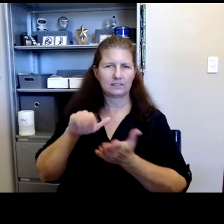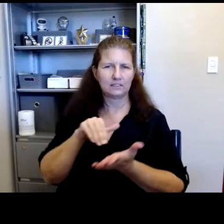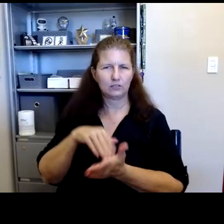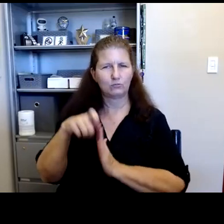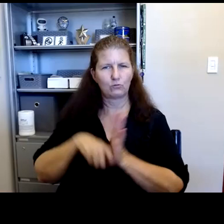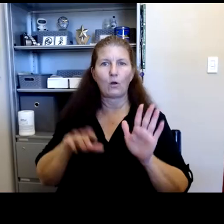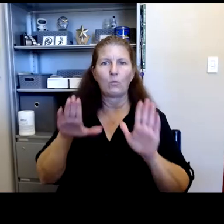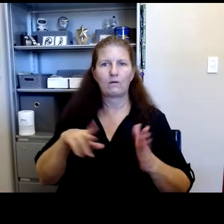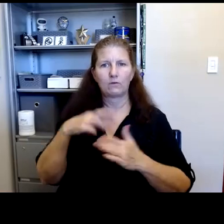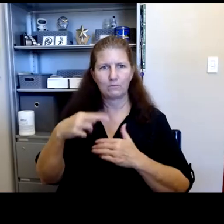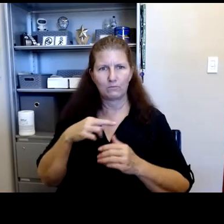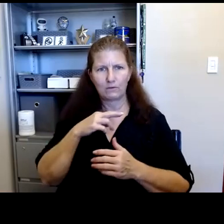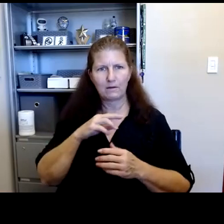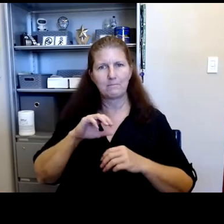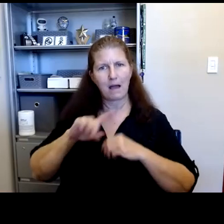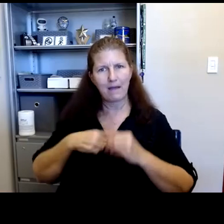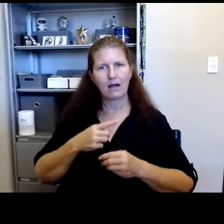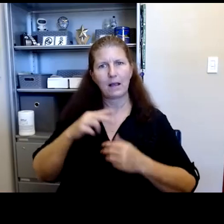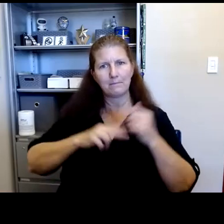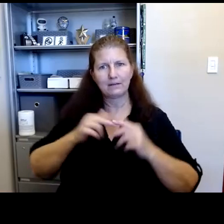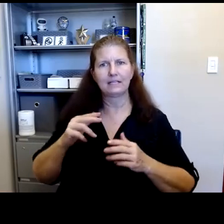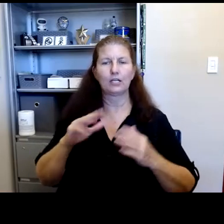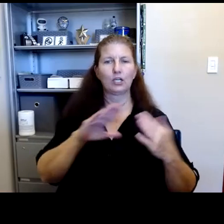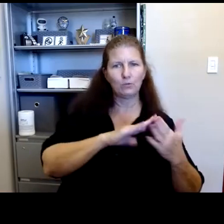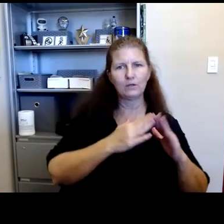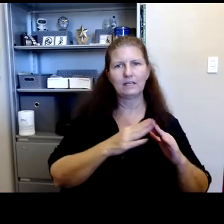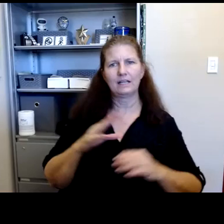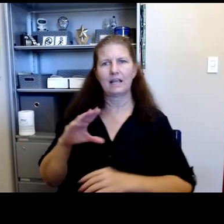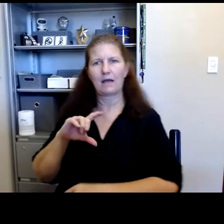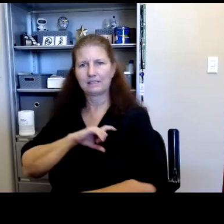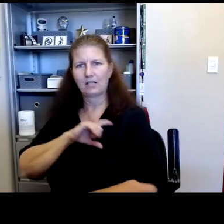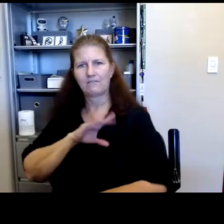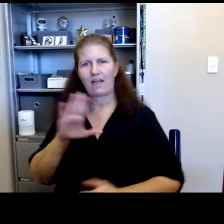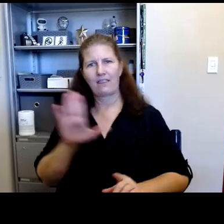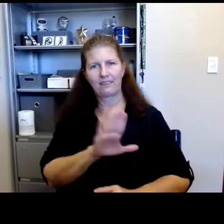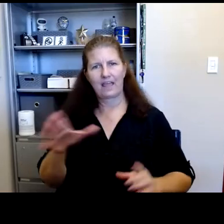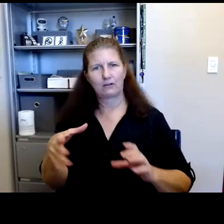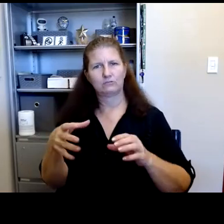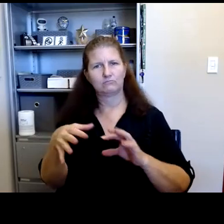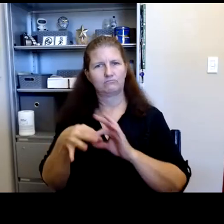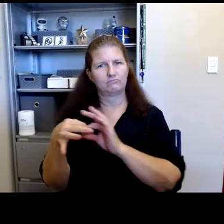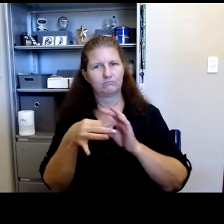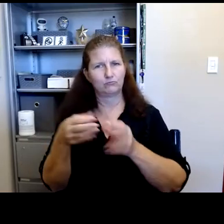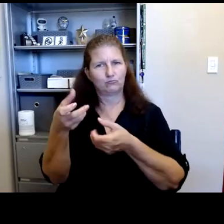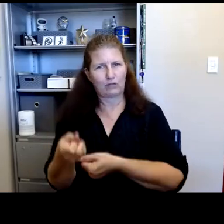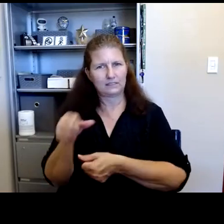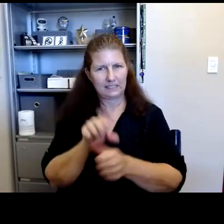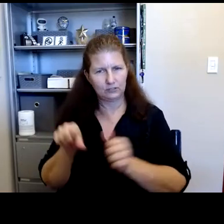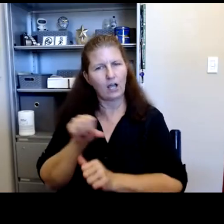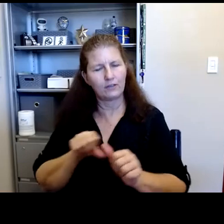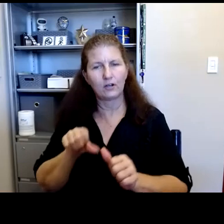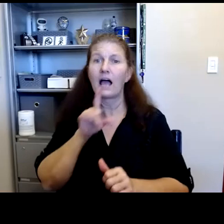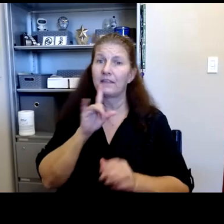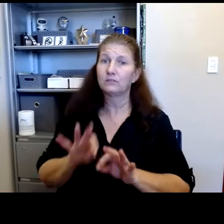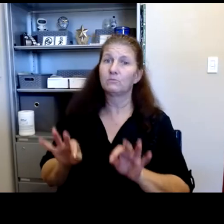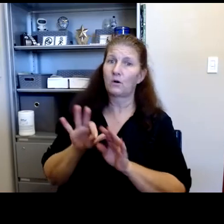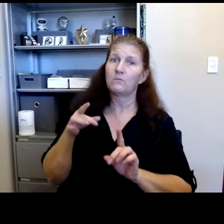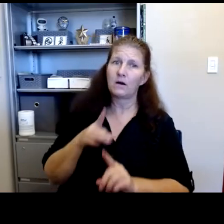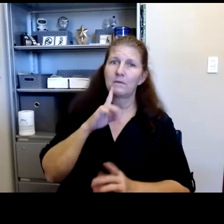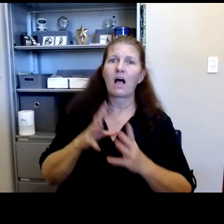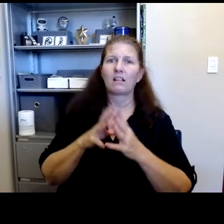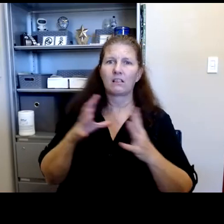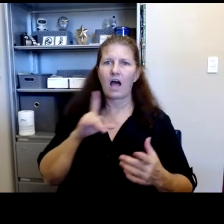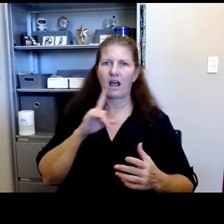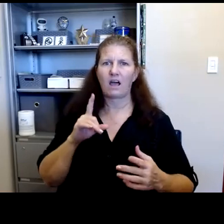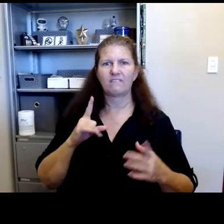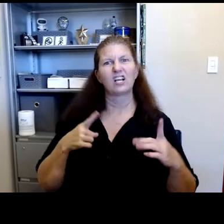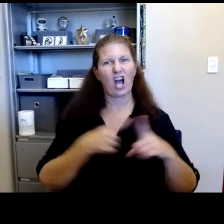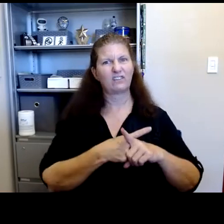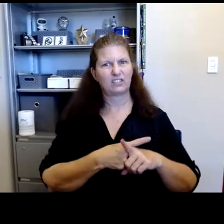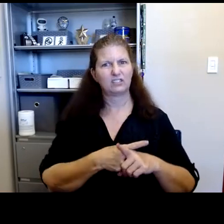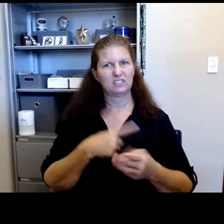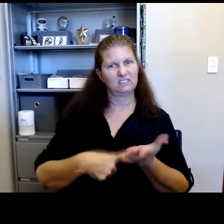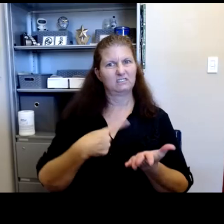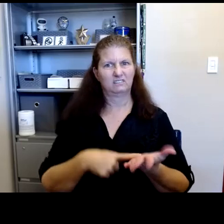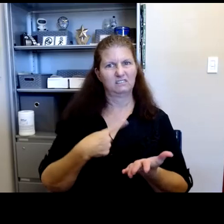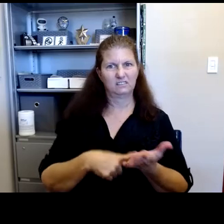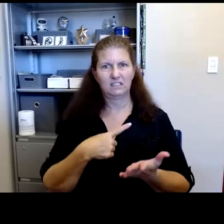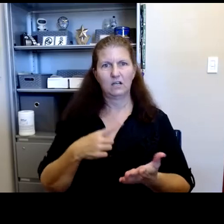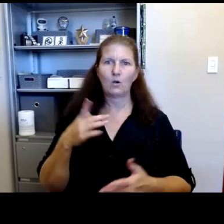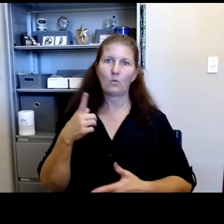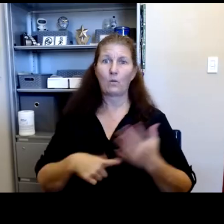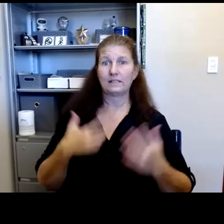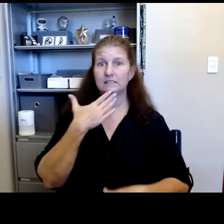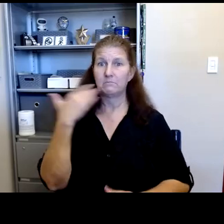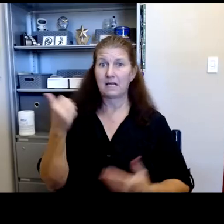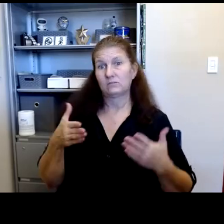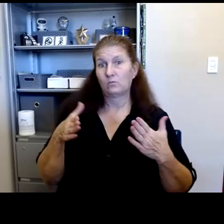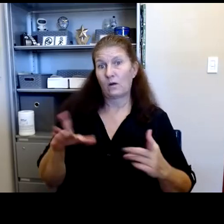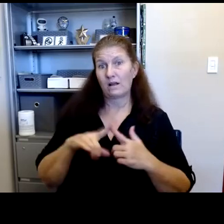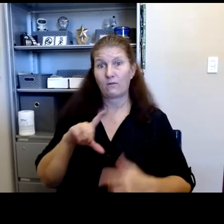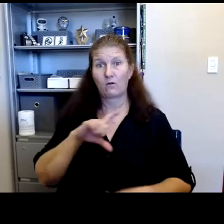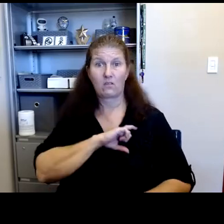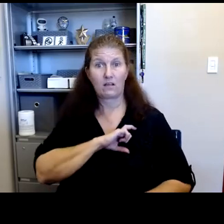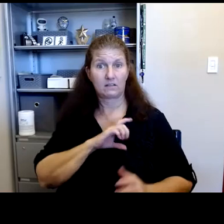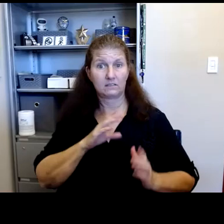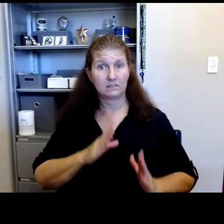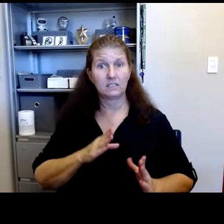Robyn Thomas: building Police Community Trust and the tremendous positive impact that comes from that. And I think it's a really important point, because there is a lot of controversial debate right now about what is the best way for law enforcement to